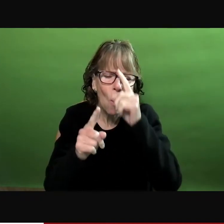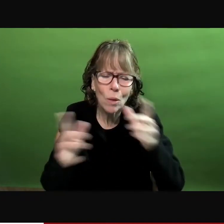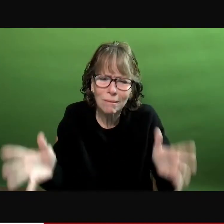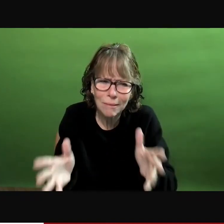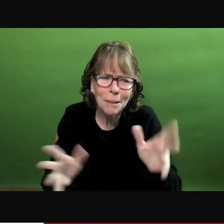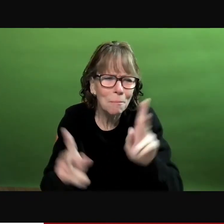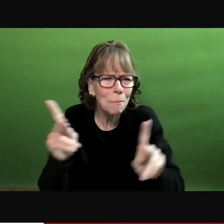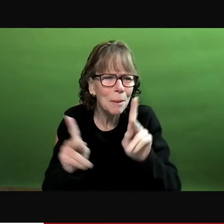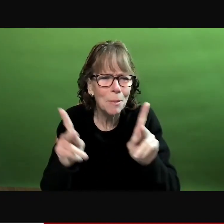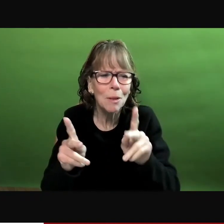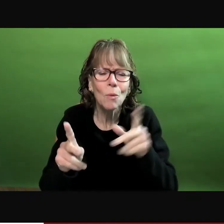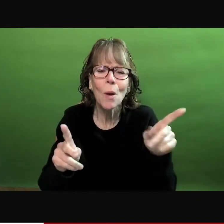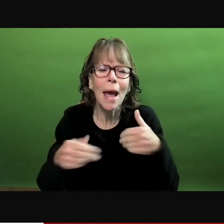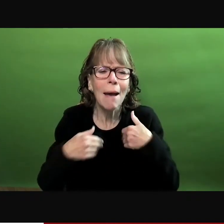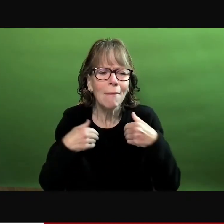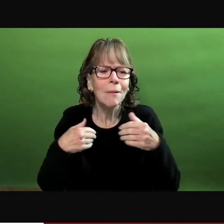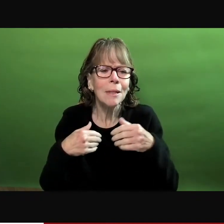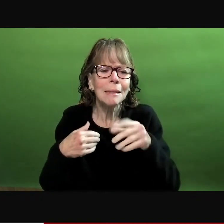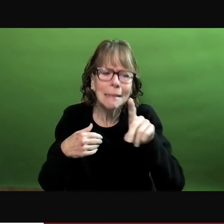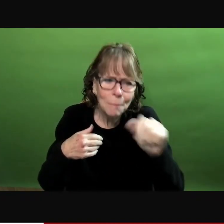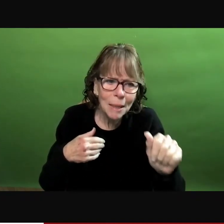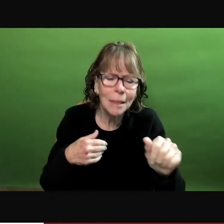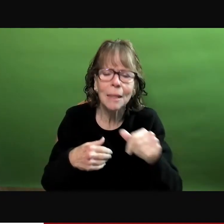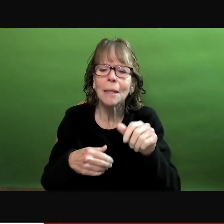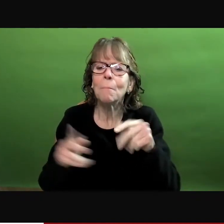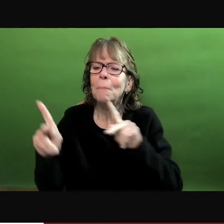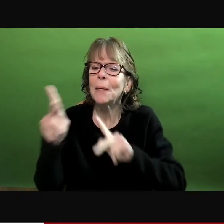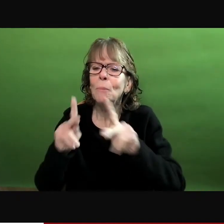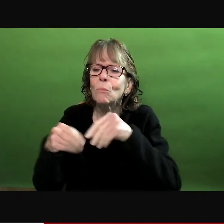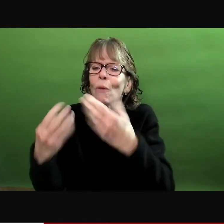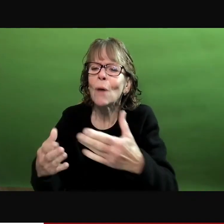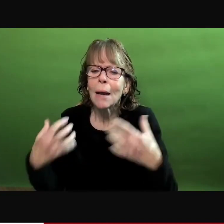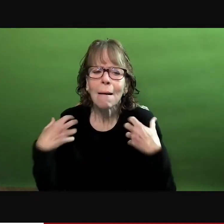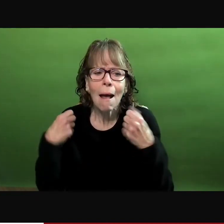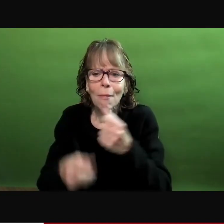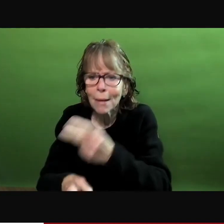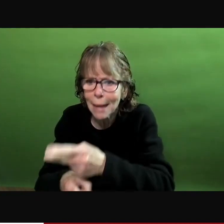healthcare from providers to trainees to patients. And this year marking the fifth